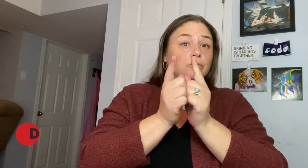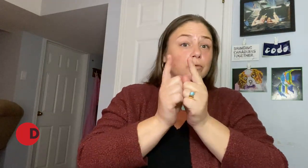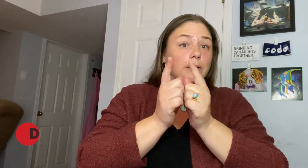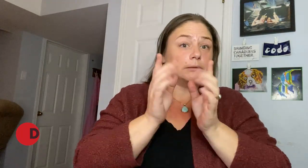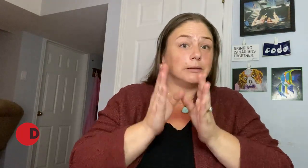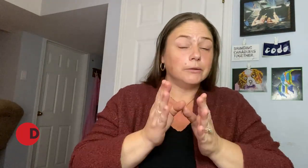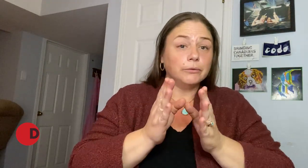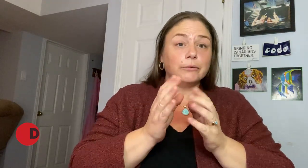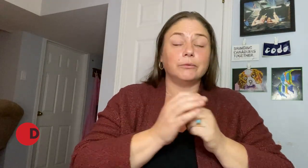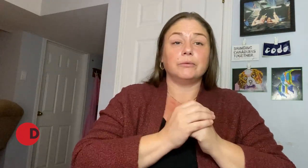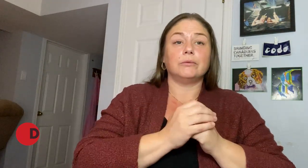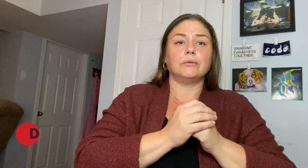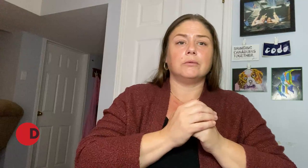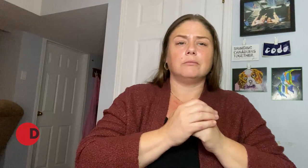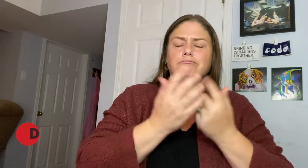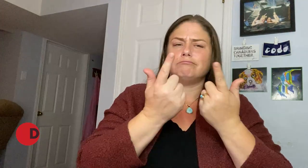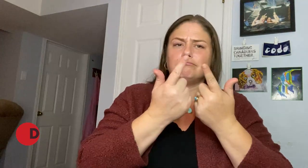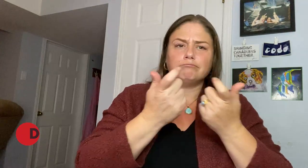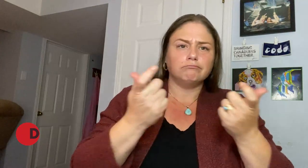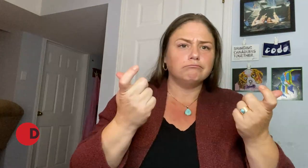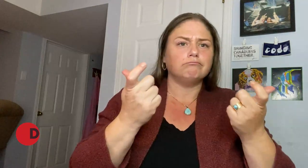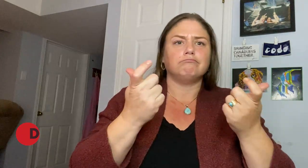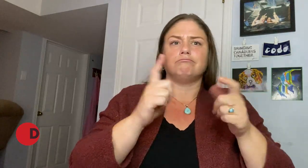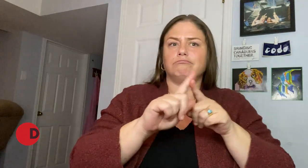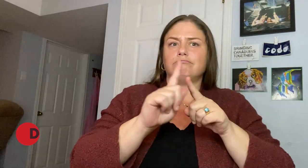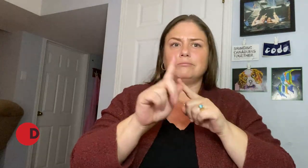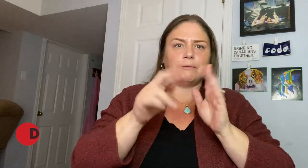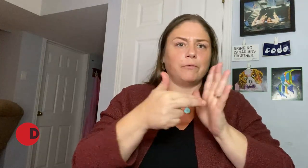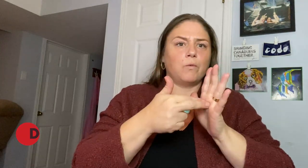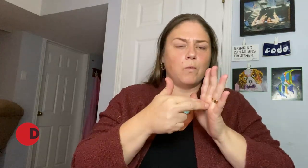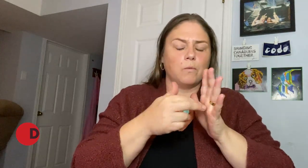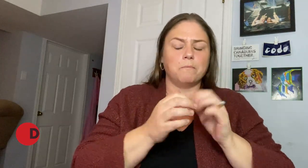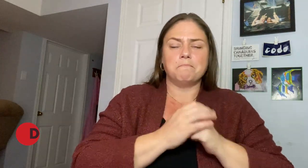translators and so on... in different roles.